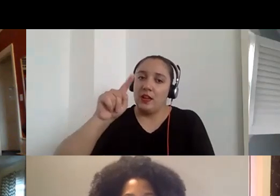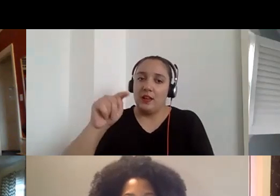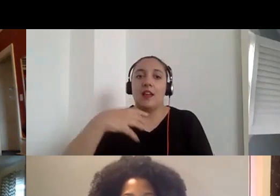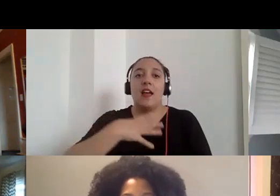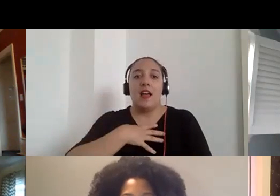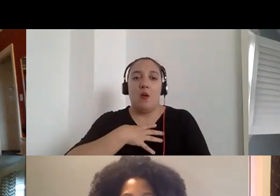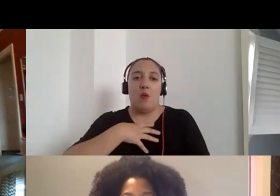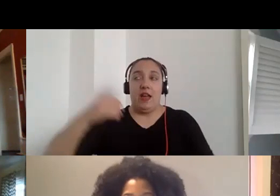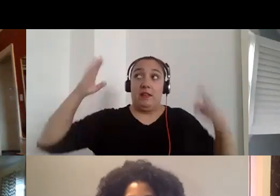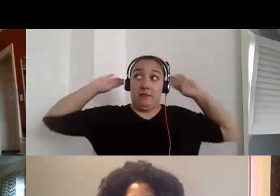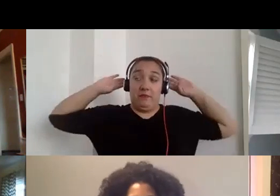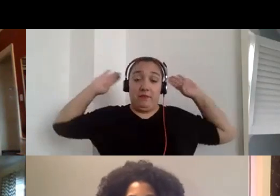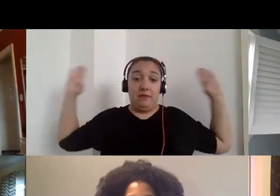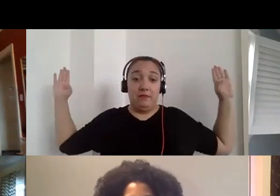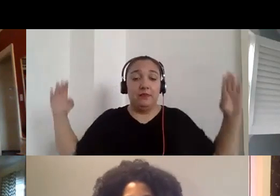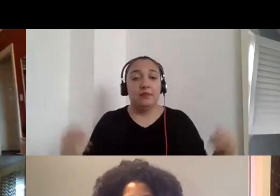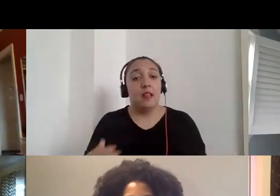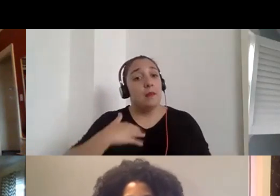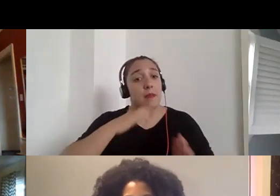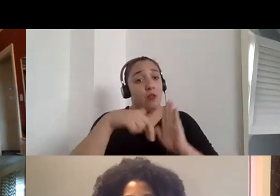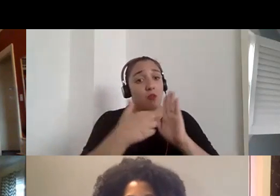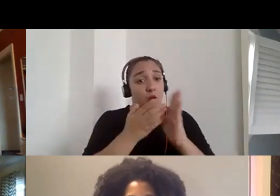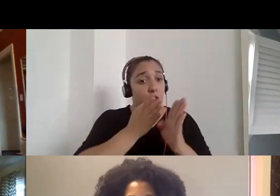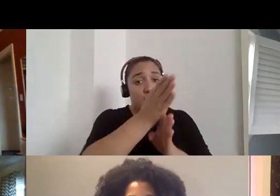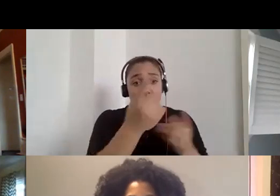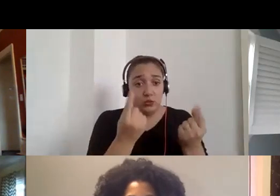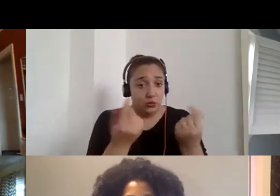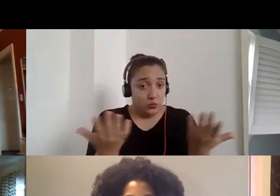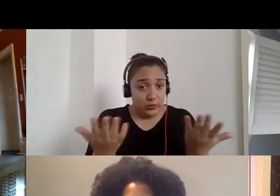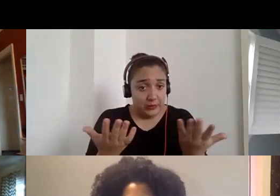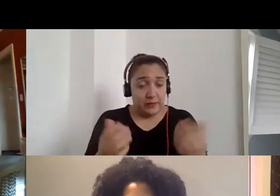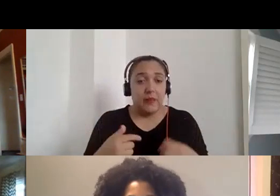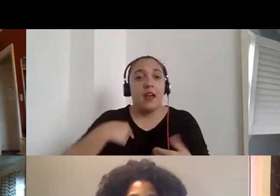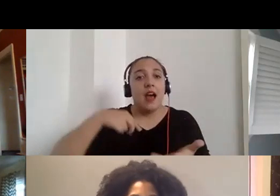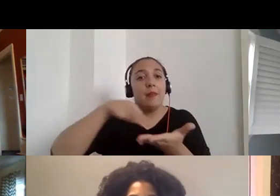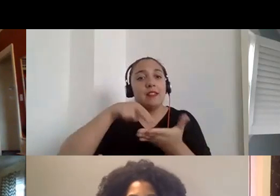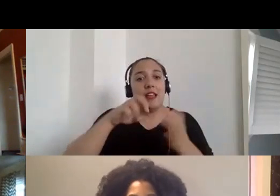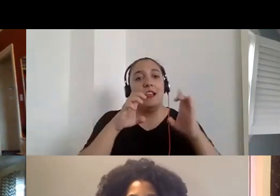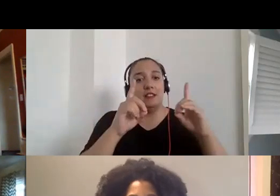My role in the field is that I am a dance educator, primarily